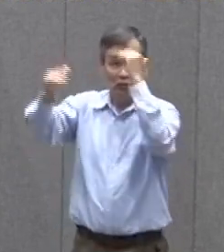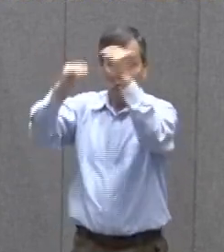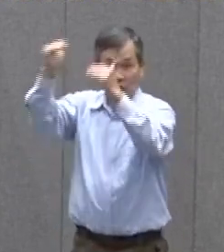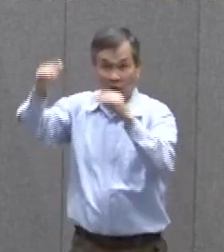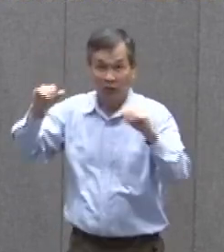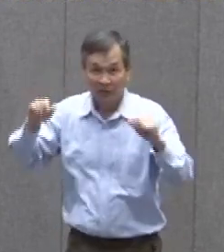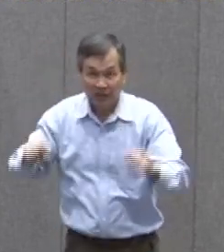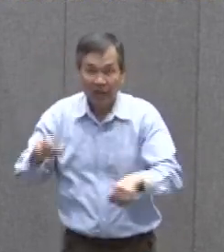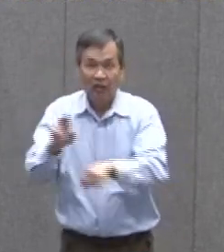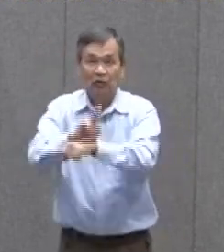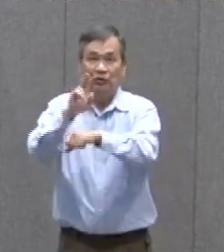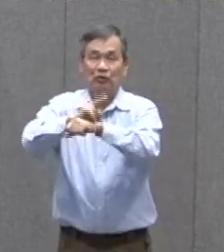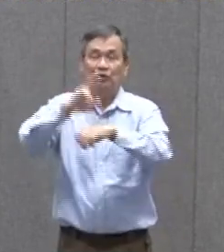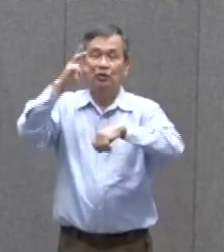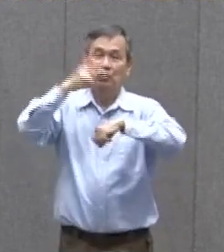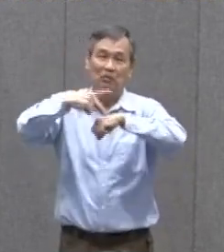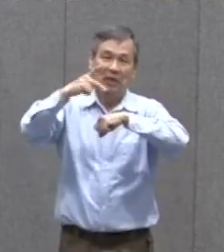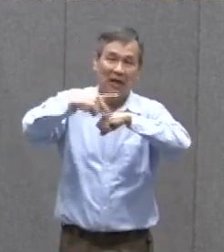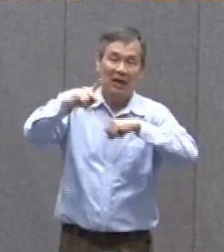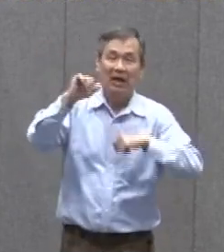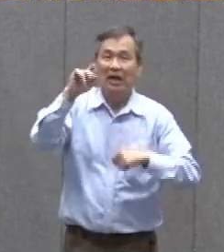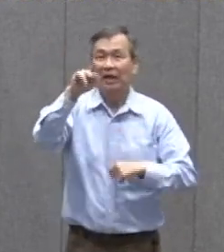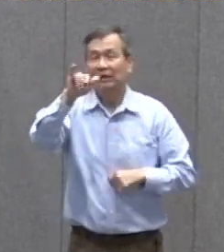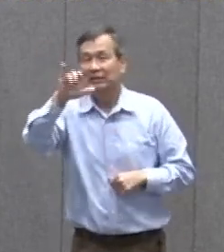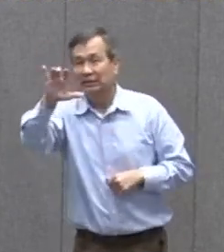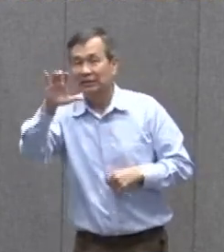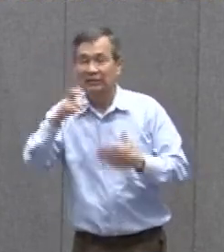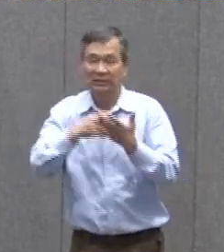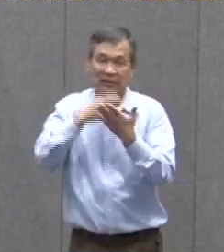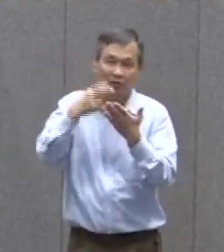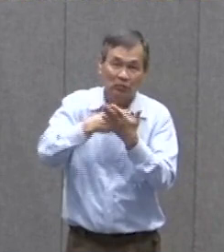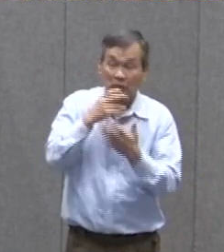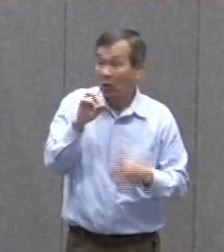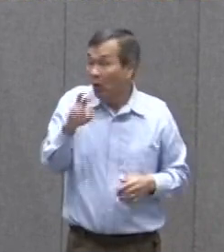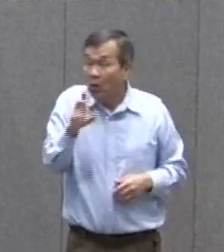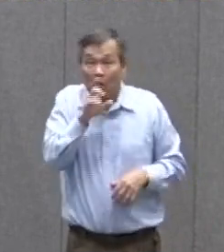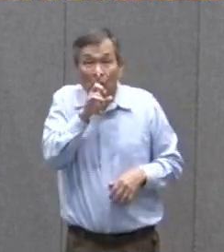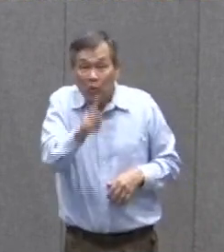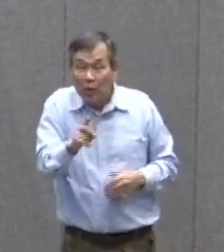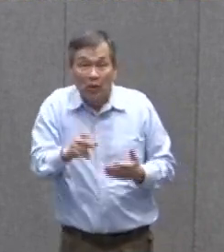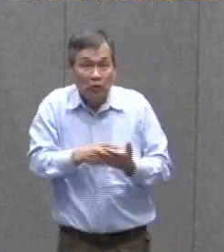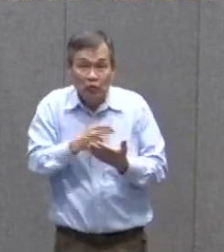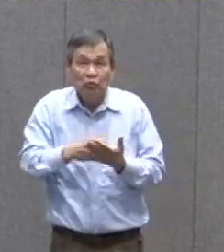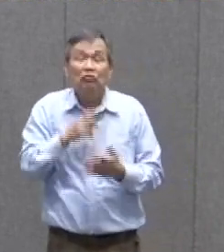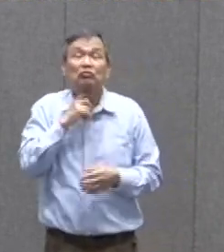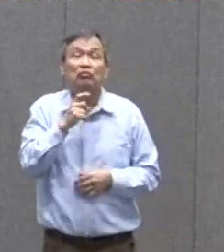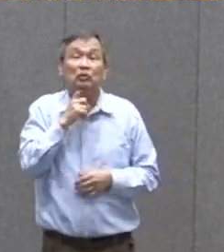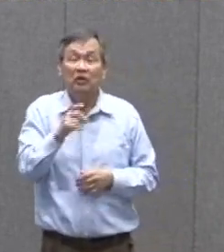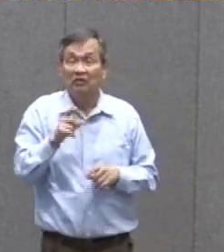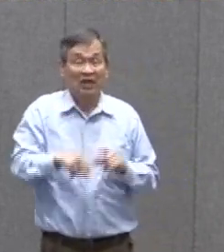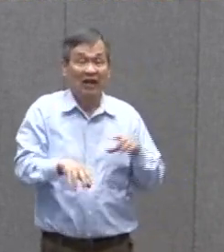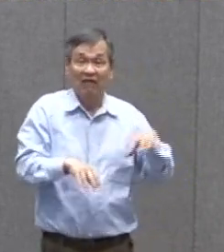plastic spoons, or maybe they would ever let you use a real spoon if you can't find a plastic one,